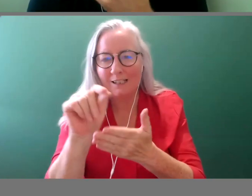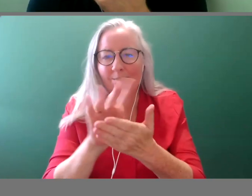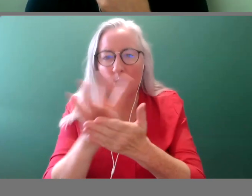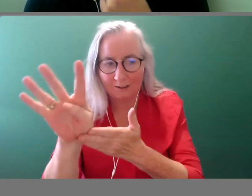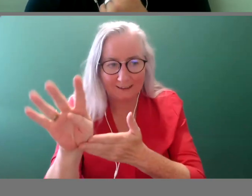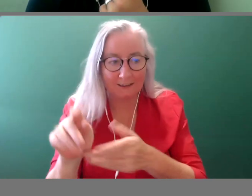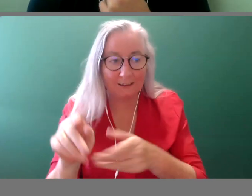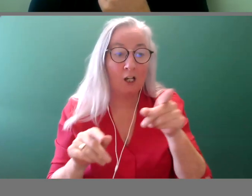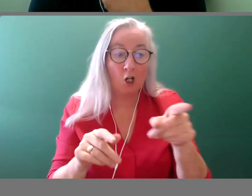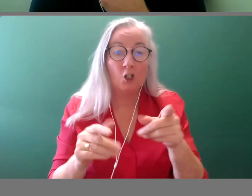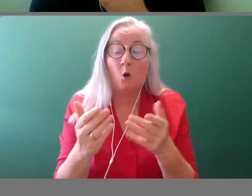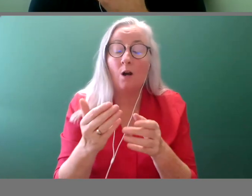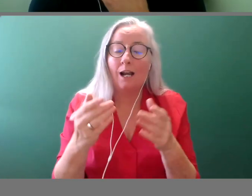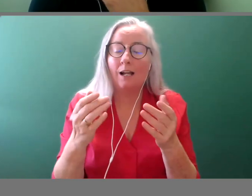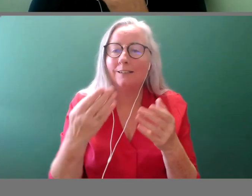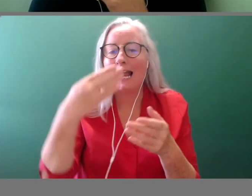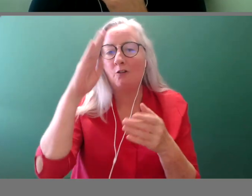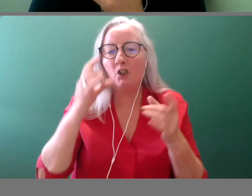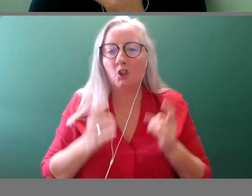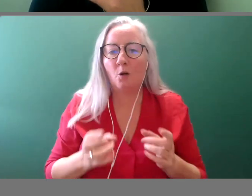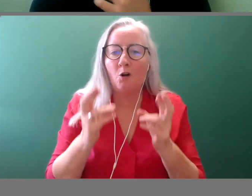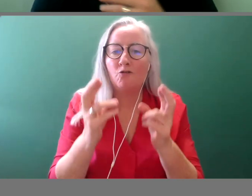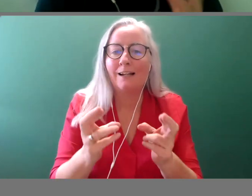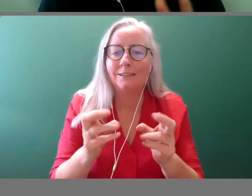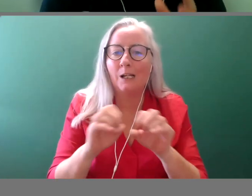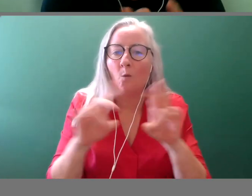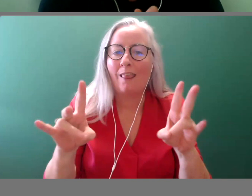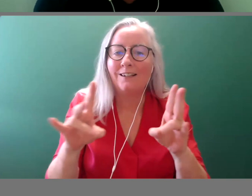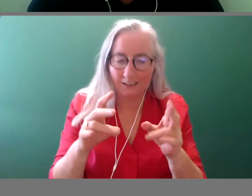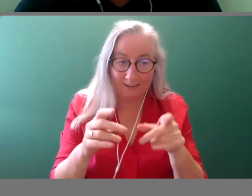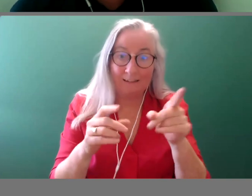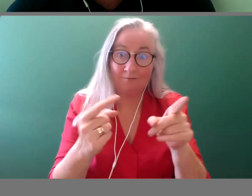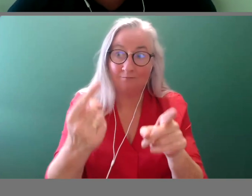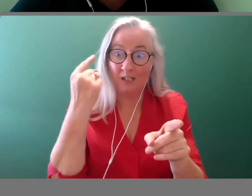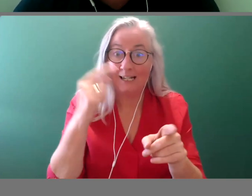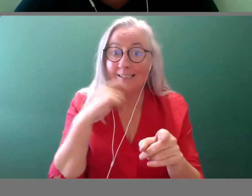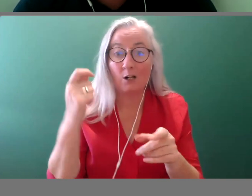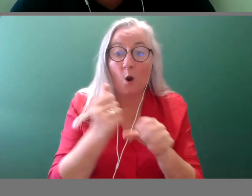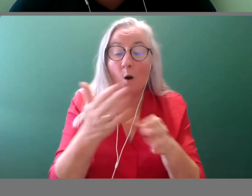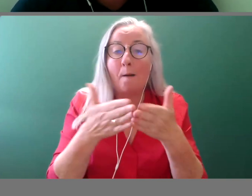the Irish Human Rights and Equality Act 2014 and it states all public bodies have a responsibility